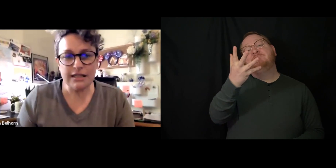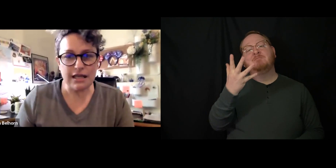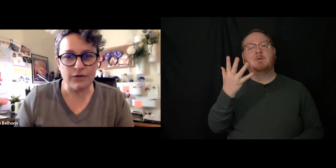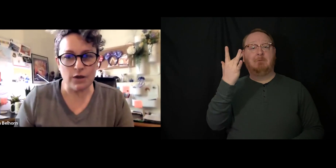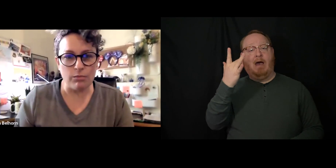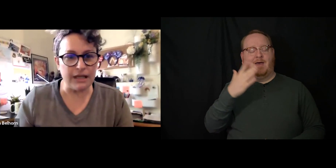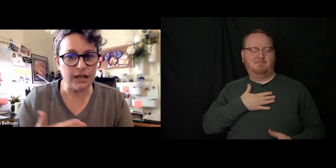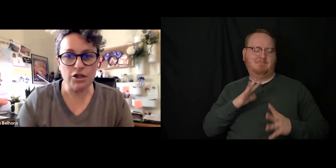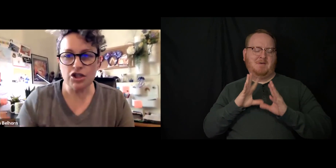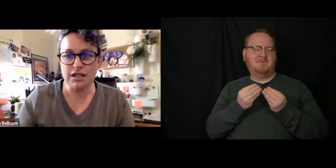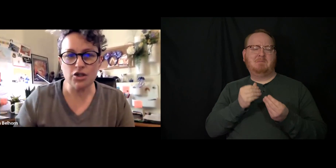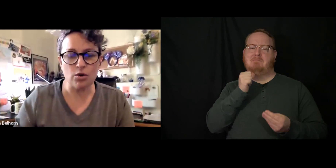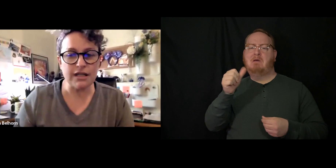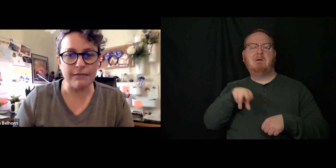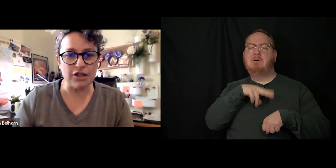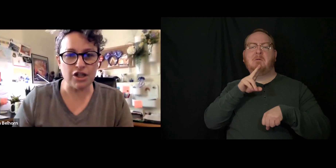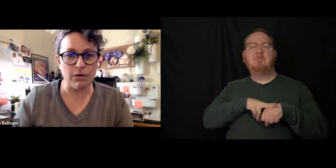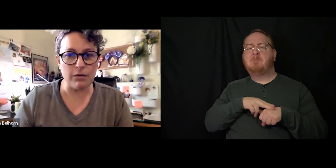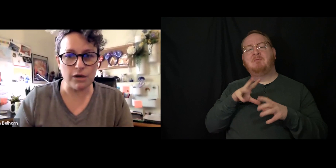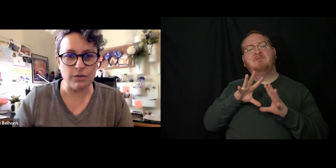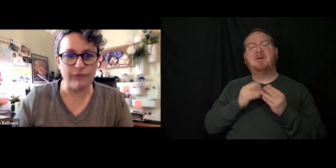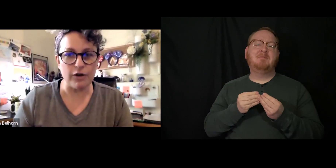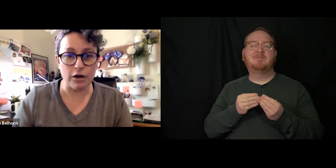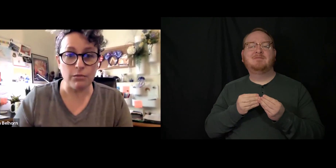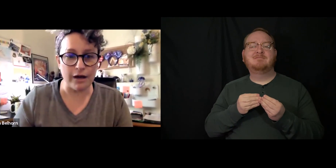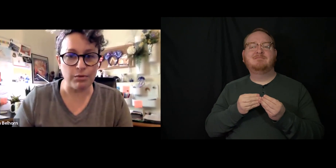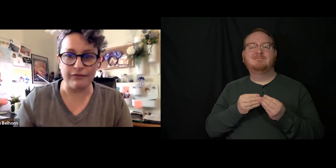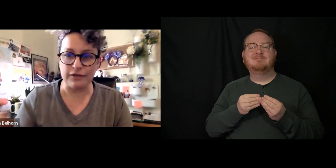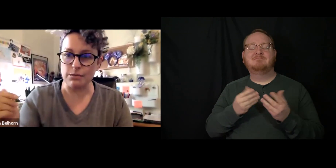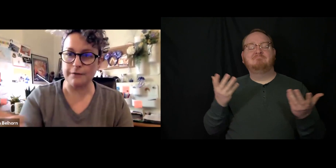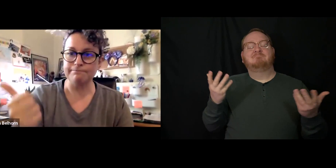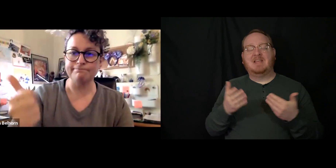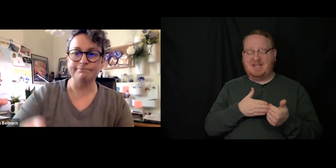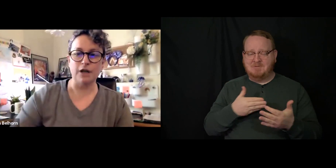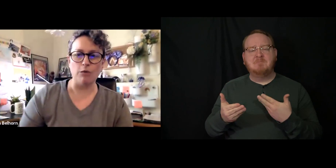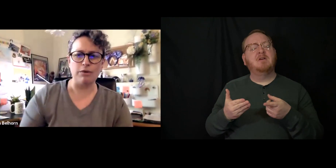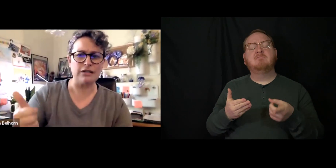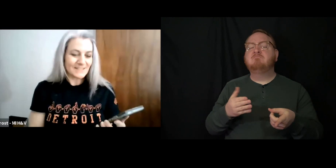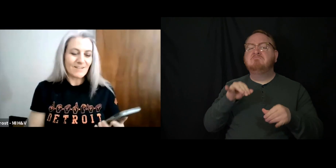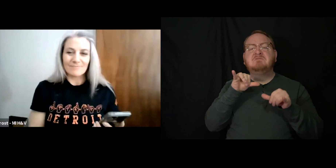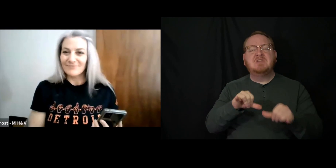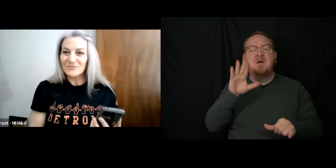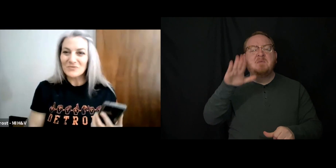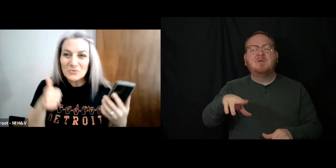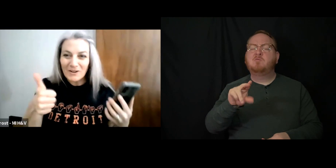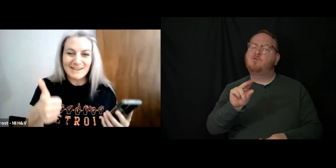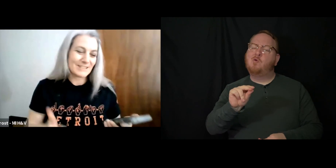didn't stay for the whole meeting just the short time to share what worked well for her and what her preference were. Janel Frost: Awesome. Great job.